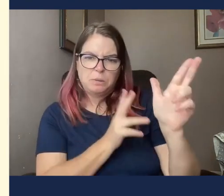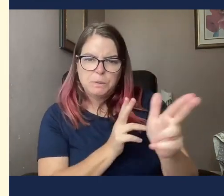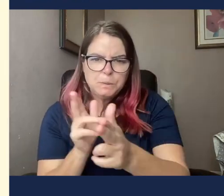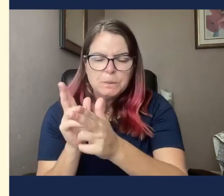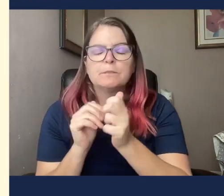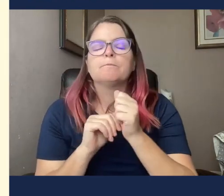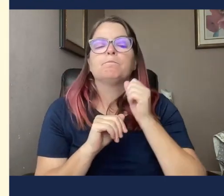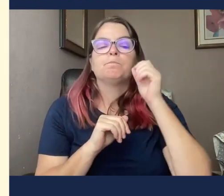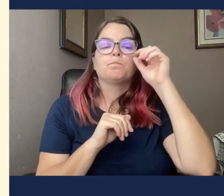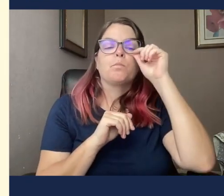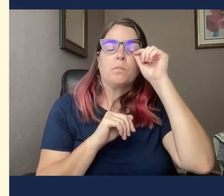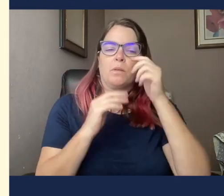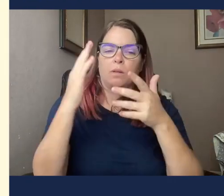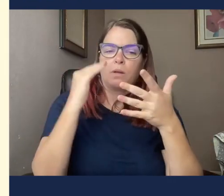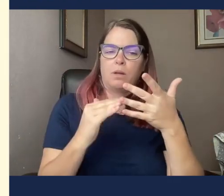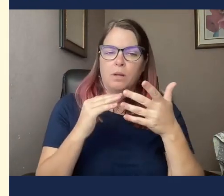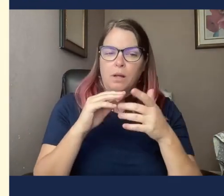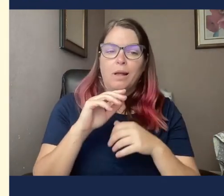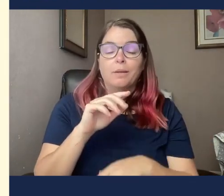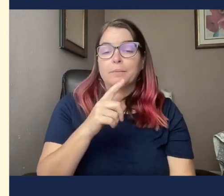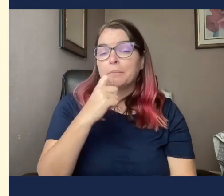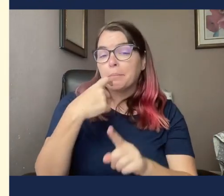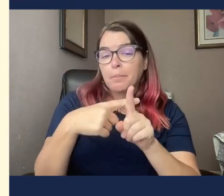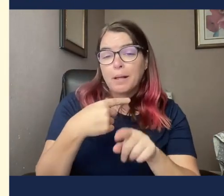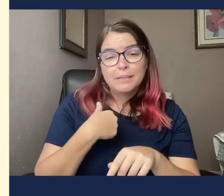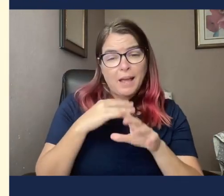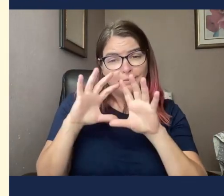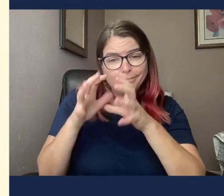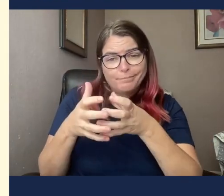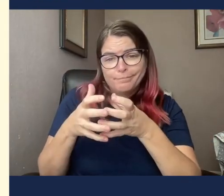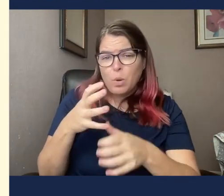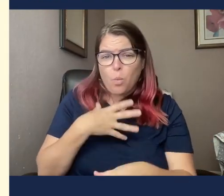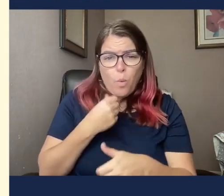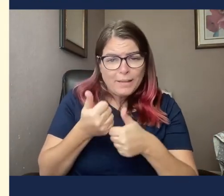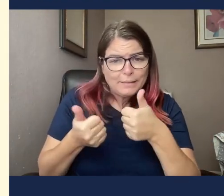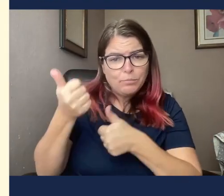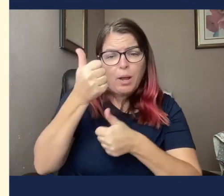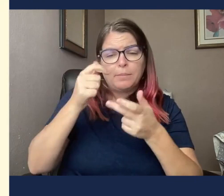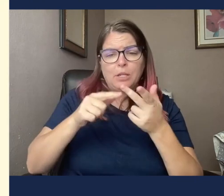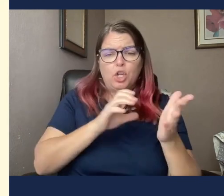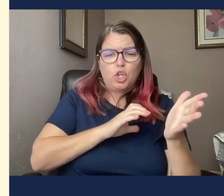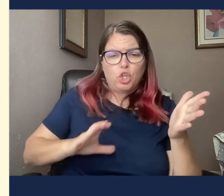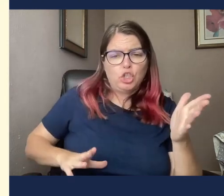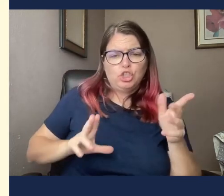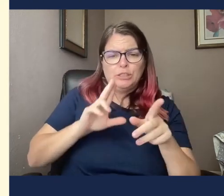forward to the United States by European settlers. Where we once again see the reenforcement of